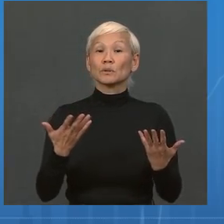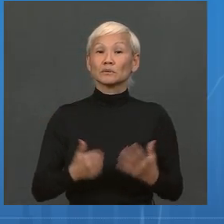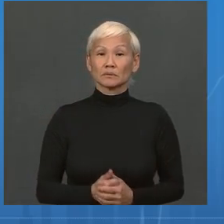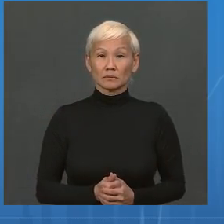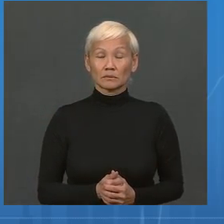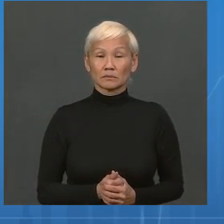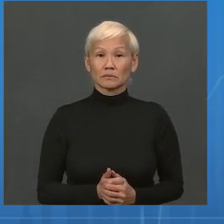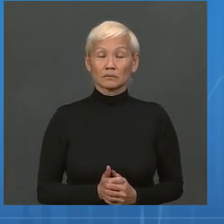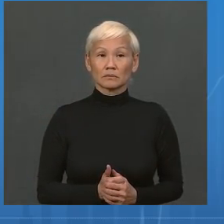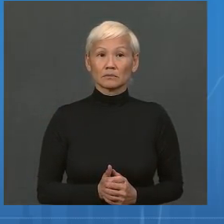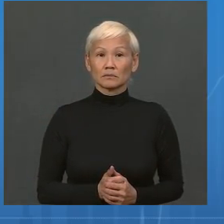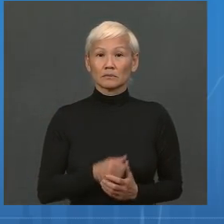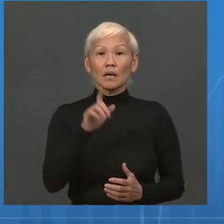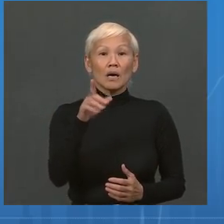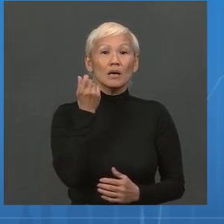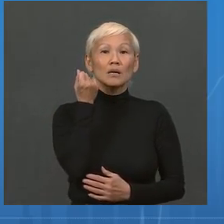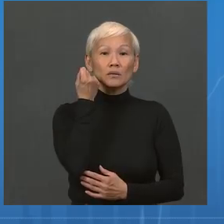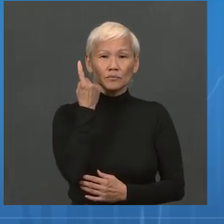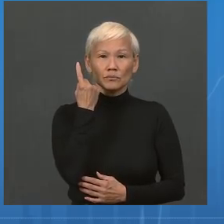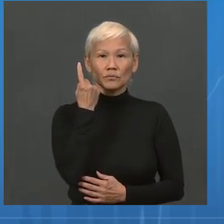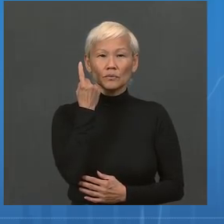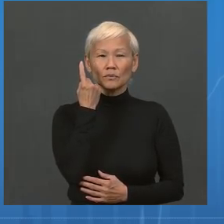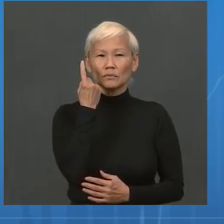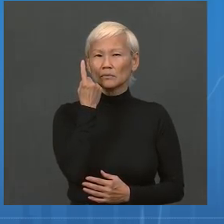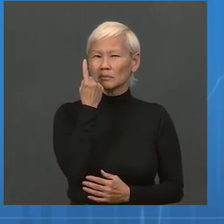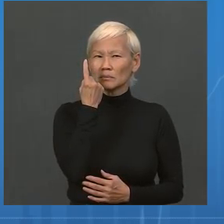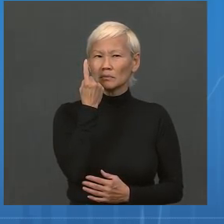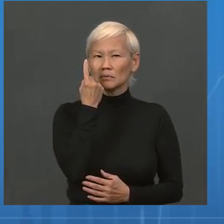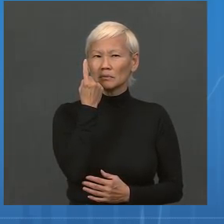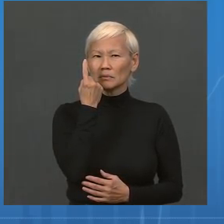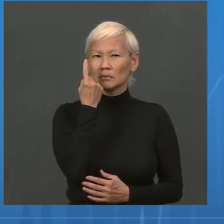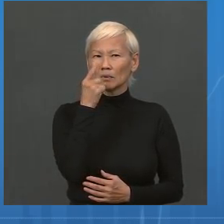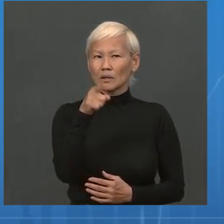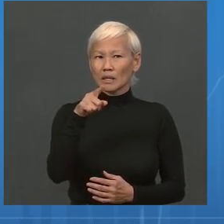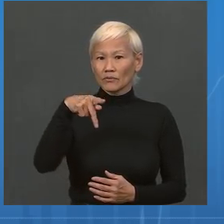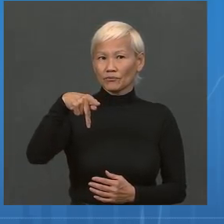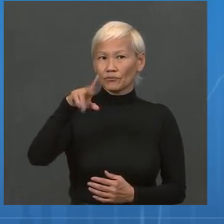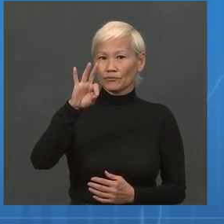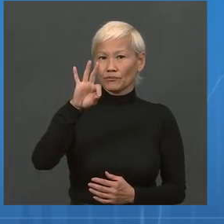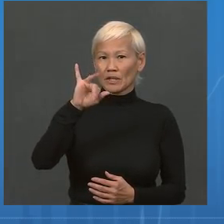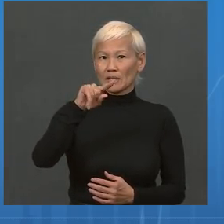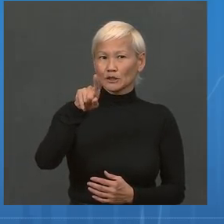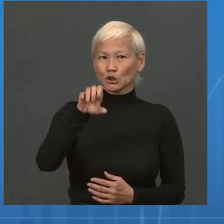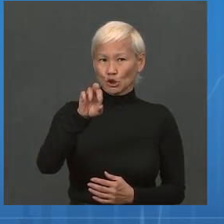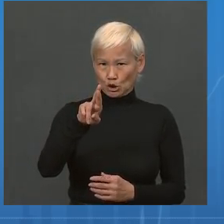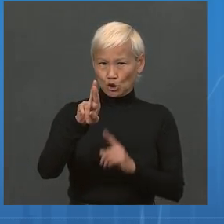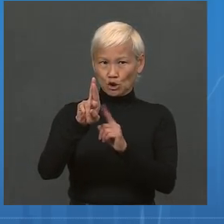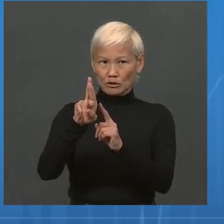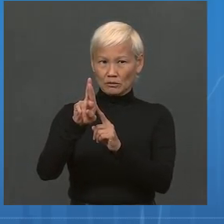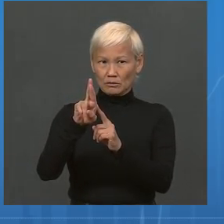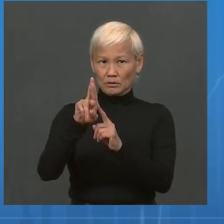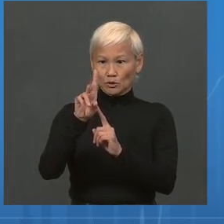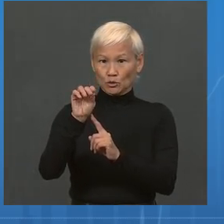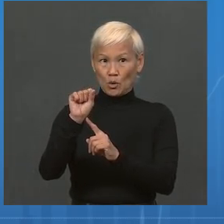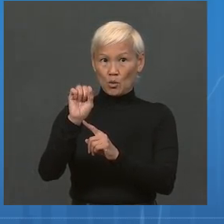Given the reduction in dosage for the Pfizer vaccine among 5- to 11-year-olds and the increased risk